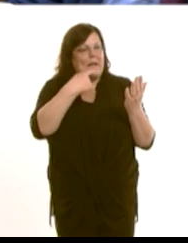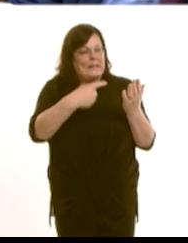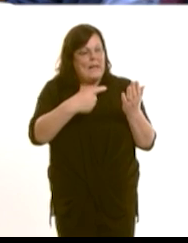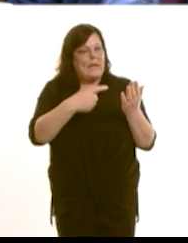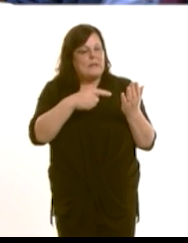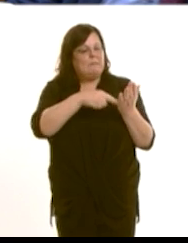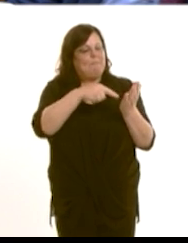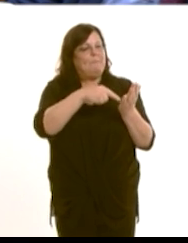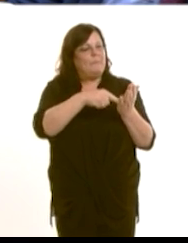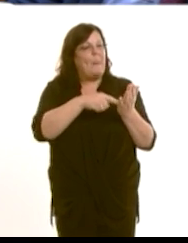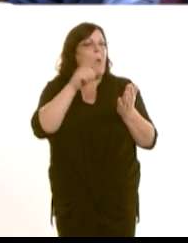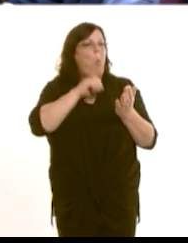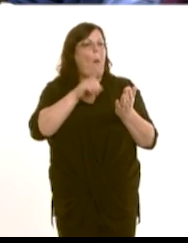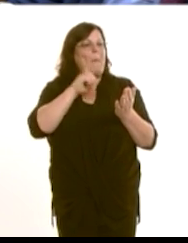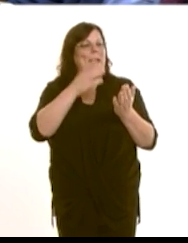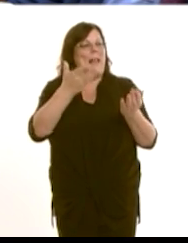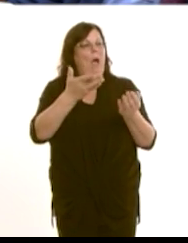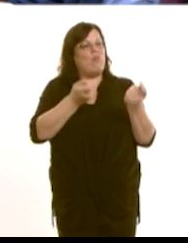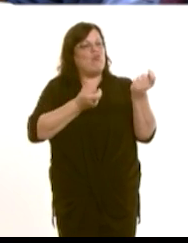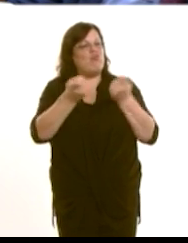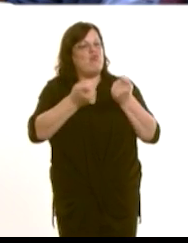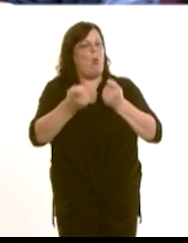that women would now be heads of Government across the UK.